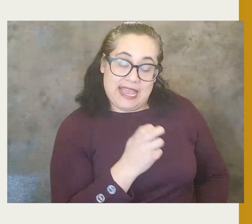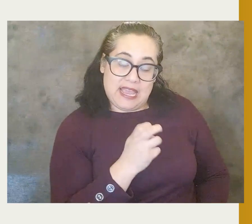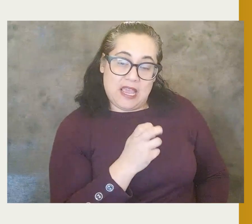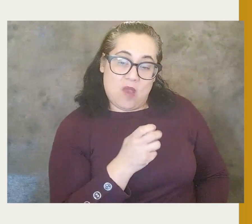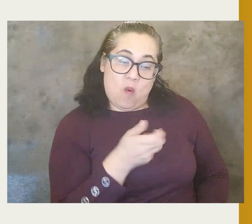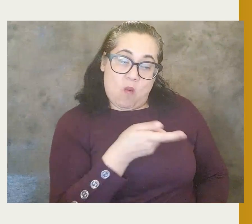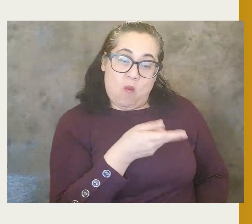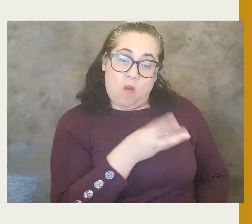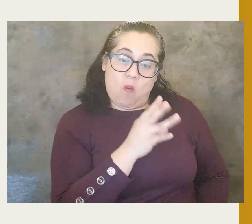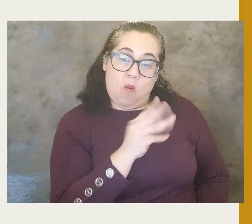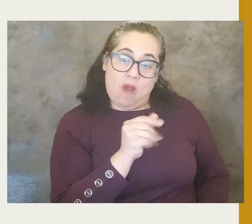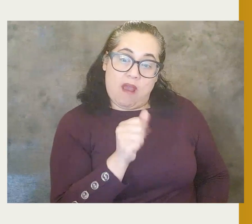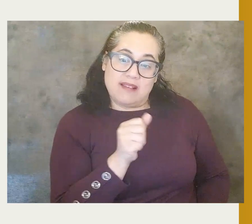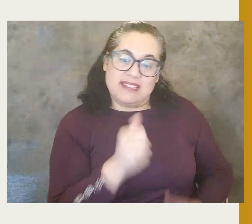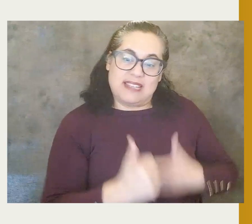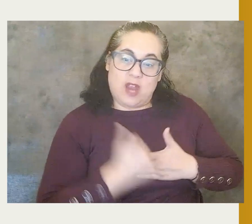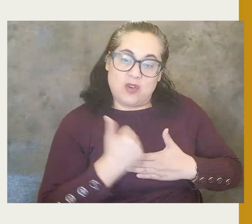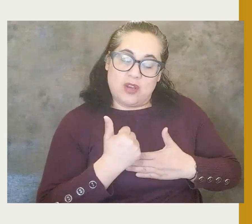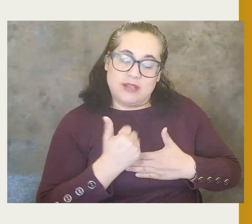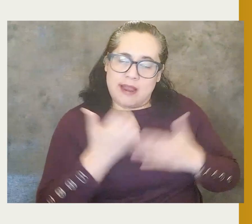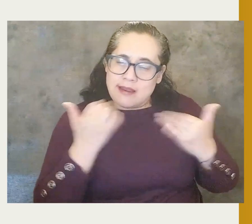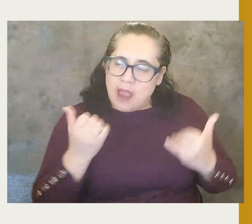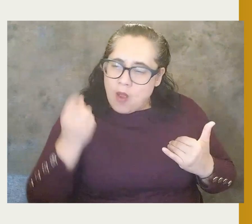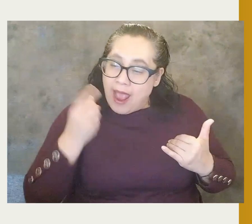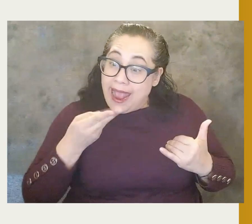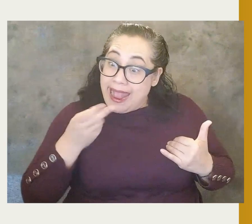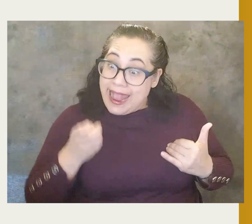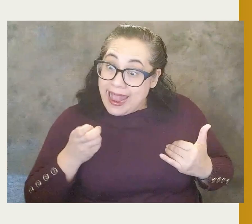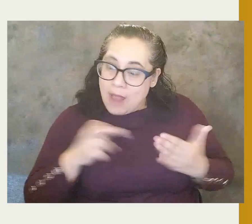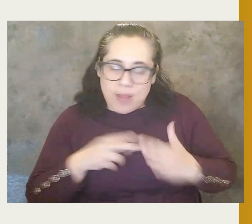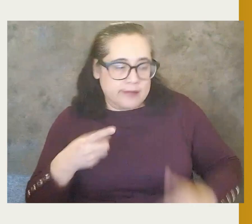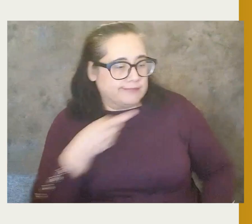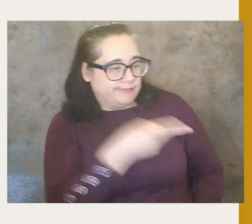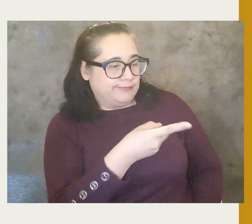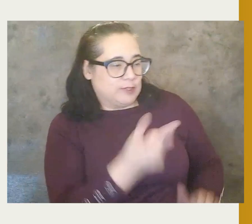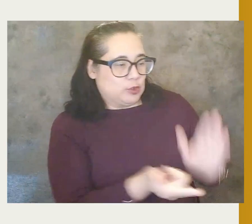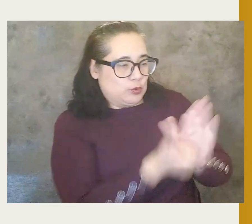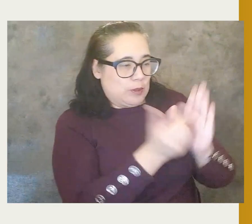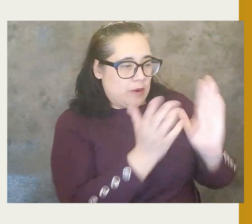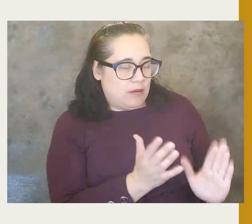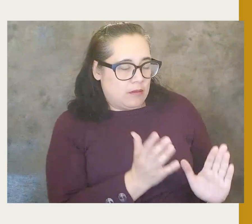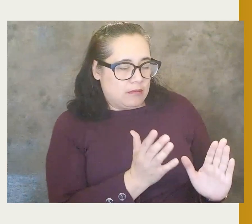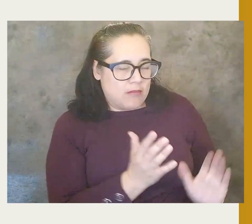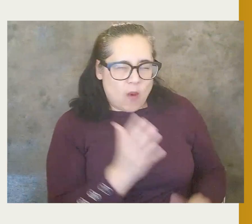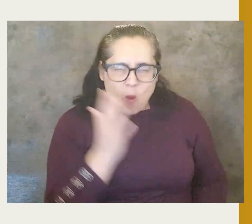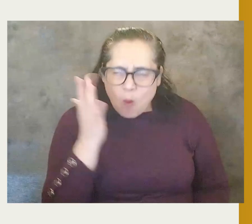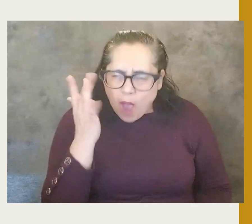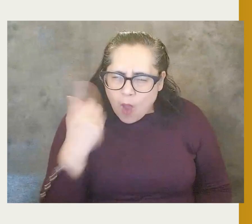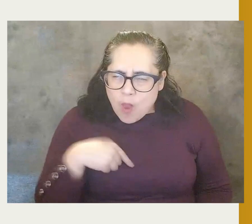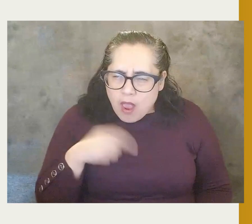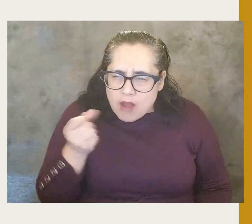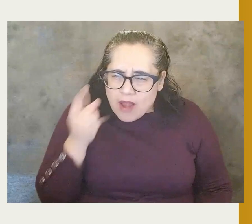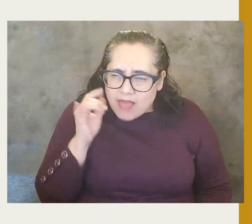Now we understand that he refers to the criminal. Why do we understand this change in meaning?